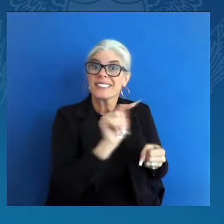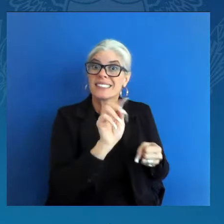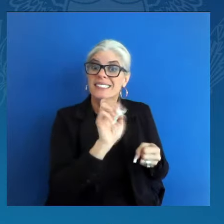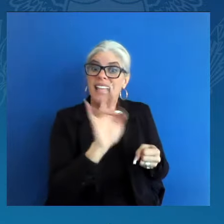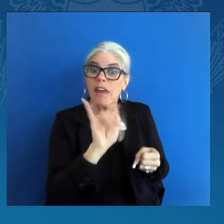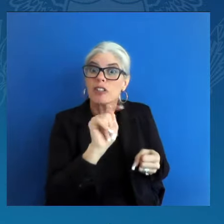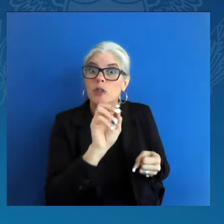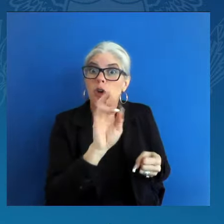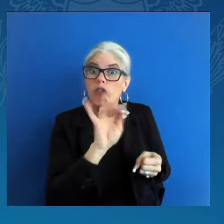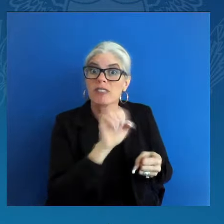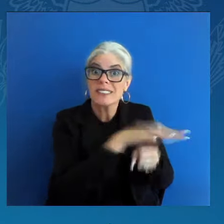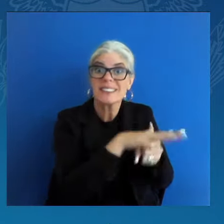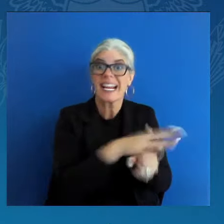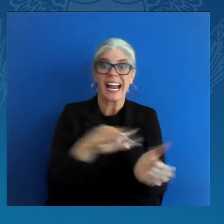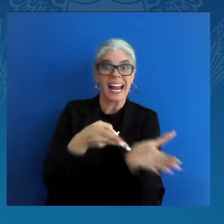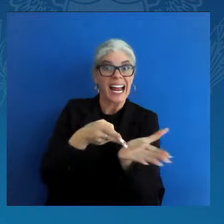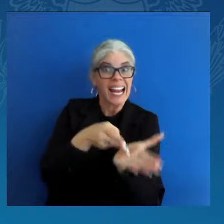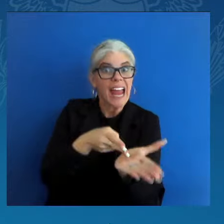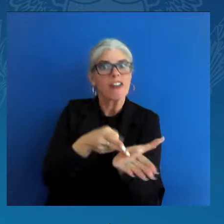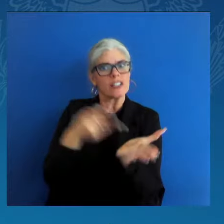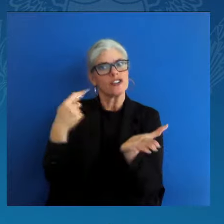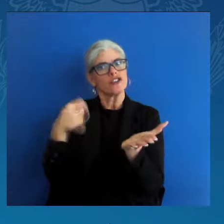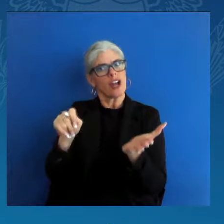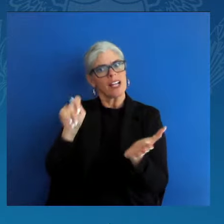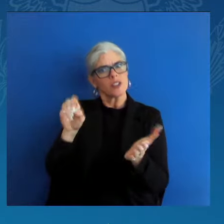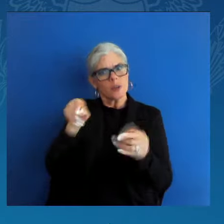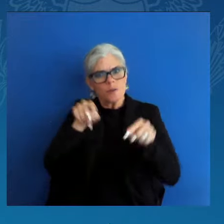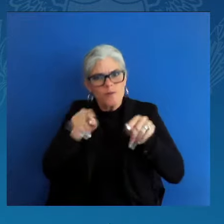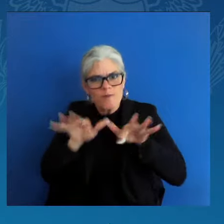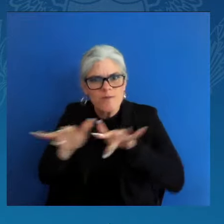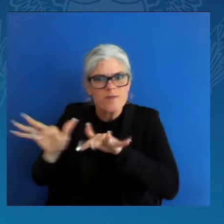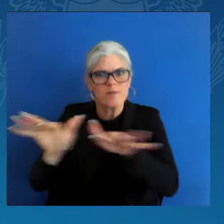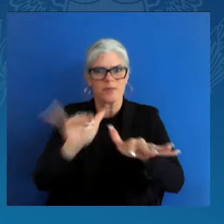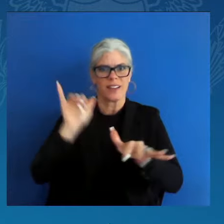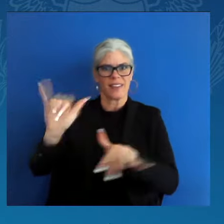in particular, in areas such as AI, cybersecurity,